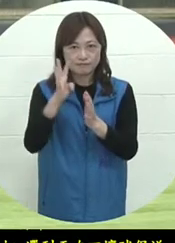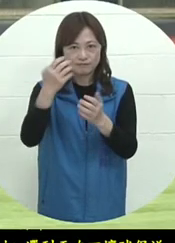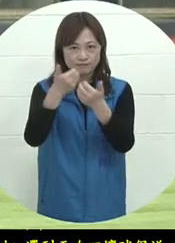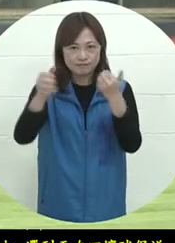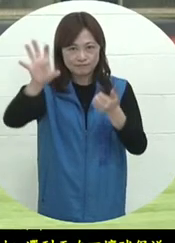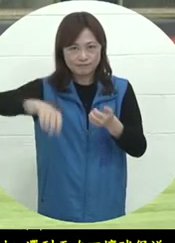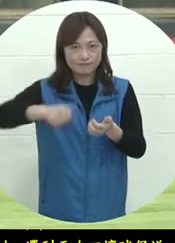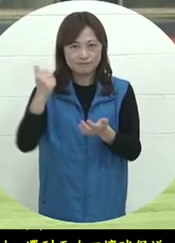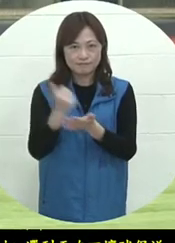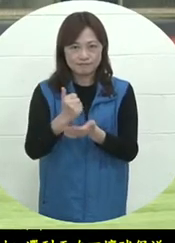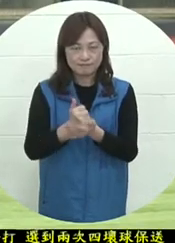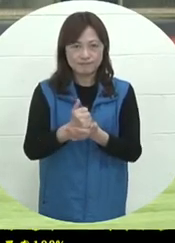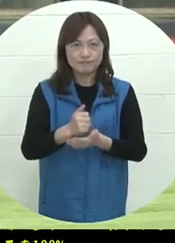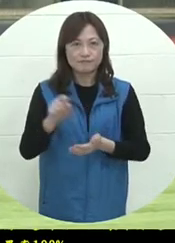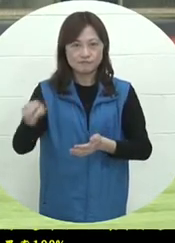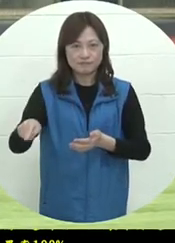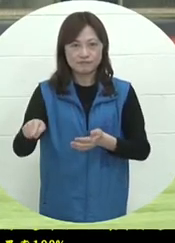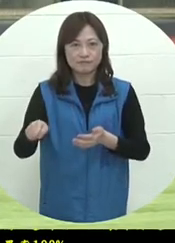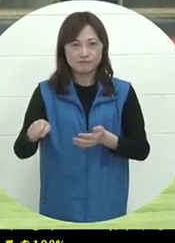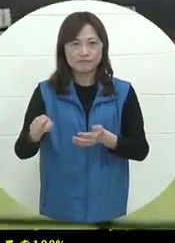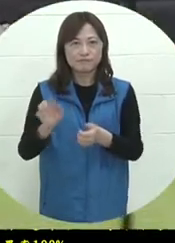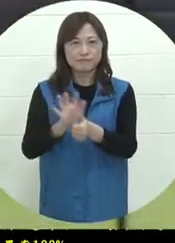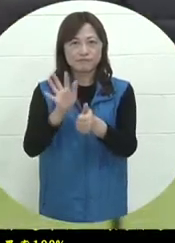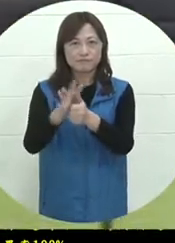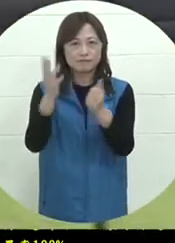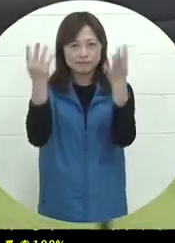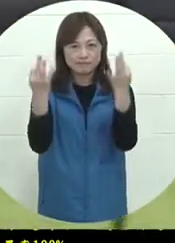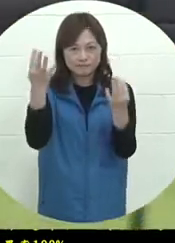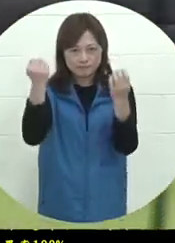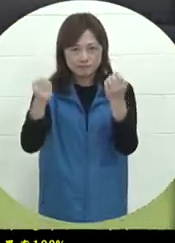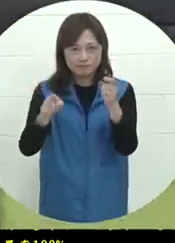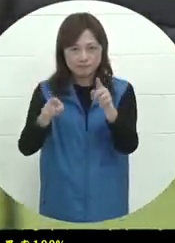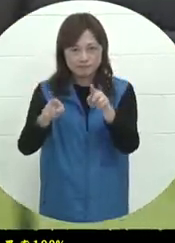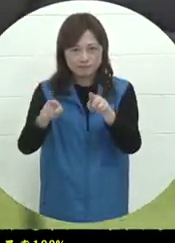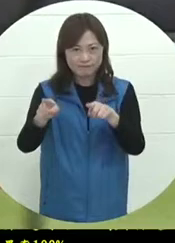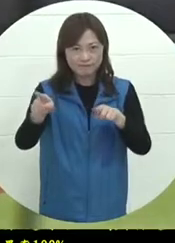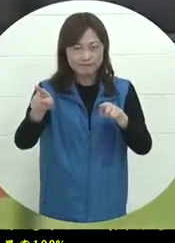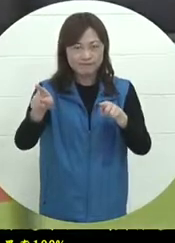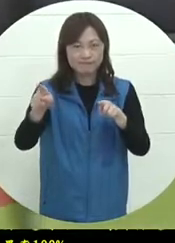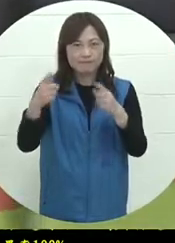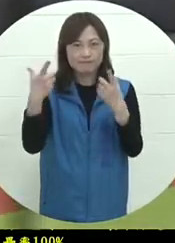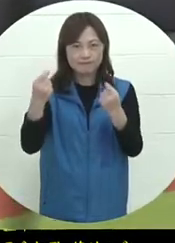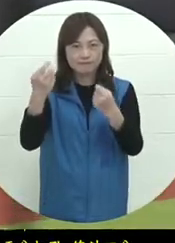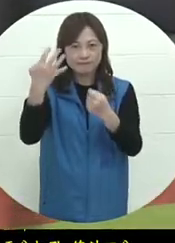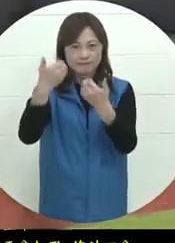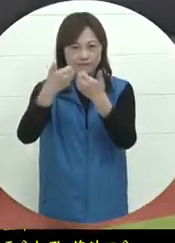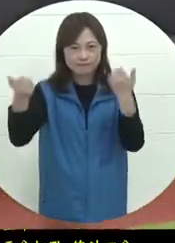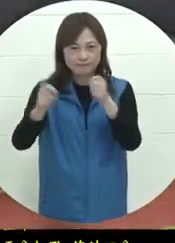in the third inning. The key to expanding from 4 points to 8 points in one breath